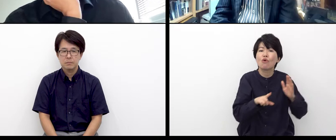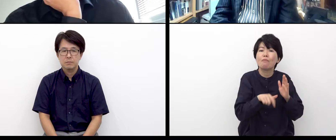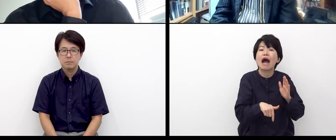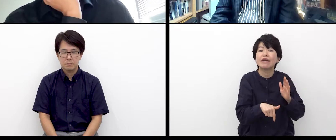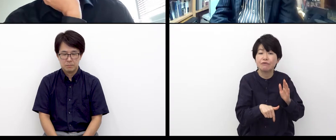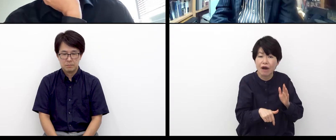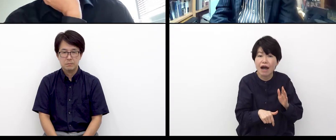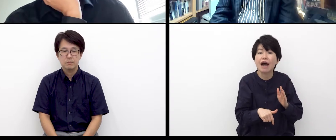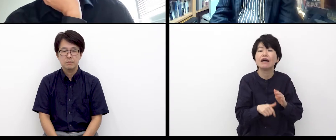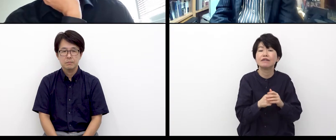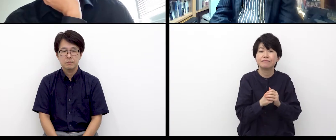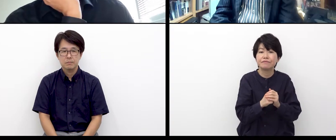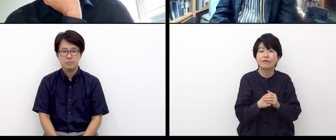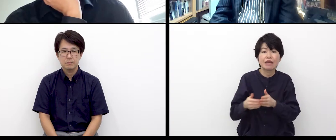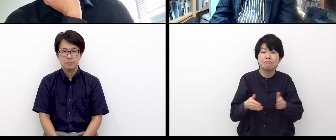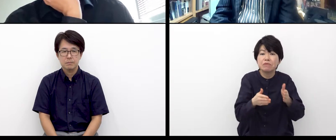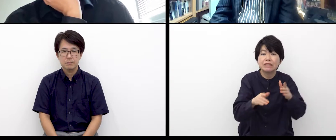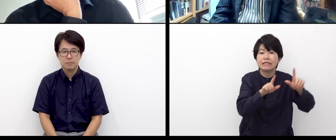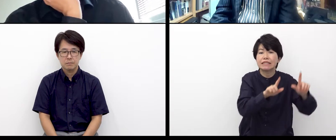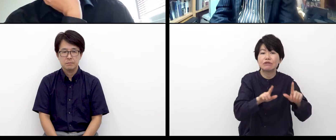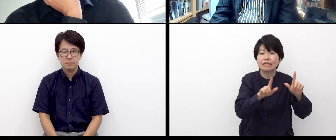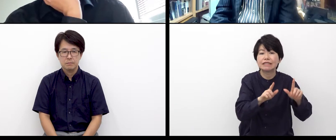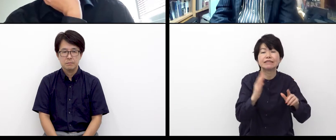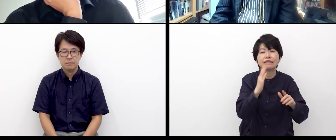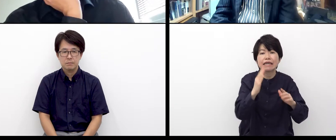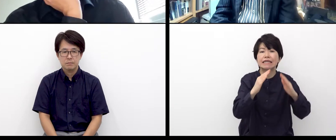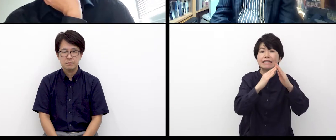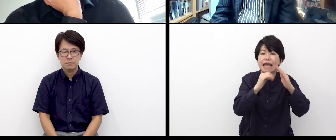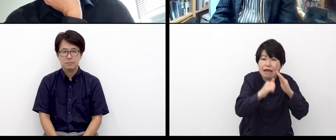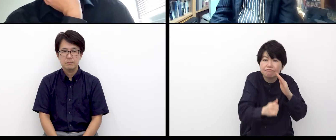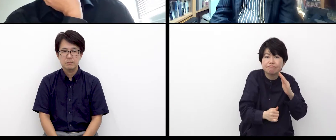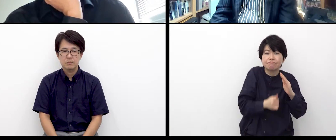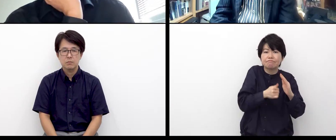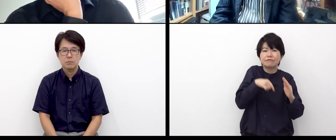they apparently become “hikikomori”. Adults who can’t participate in society